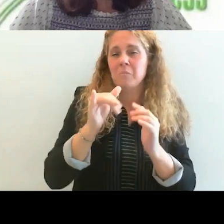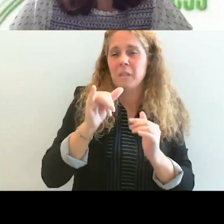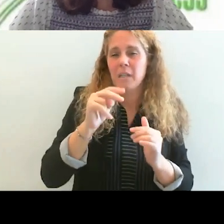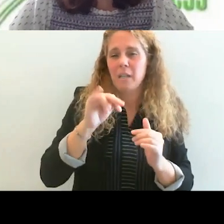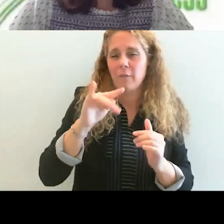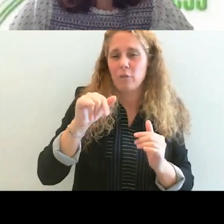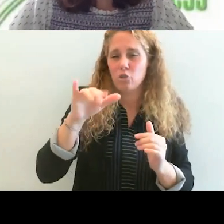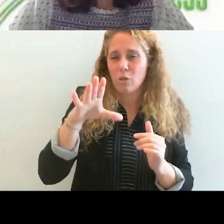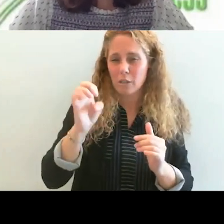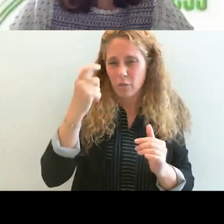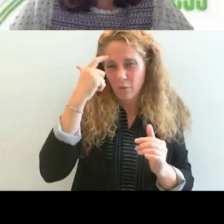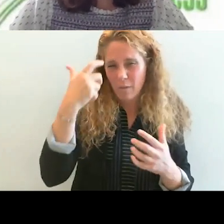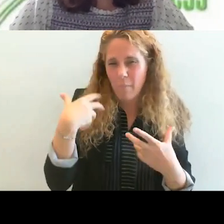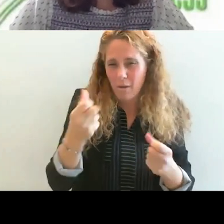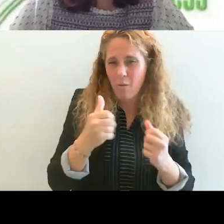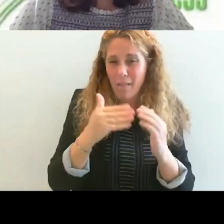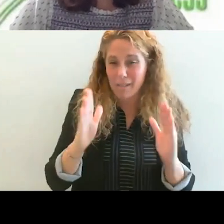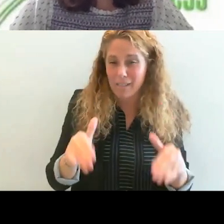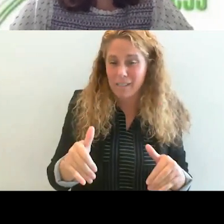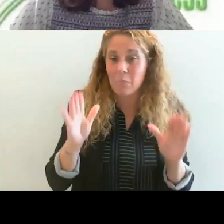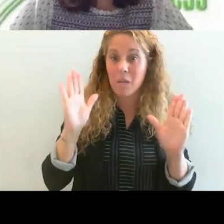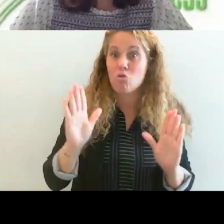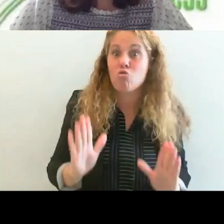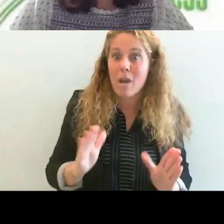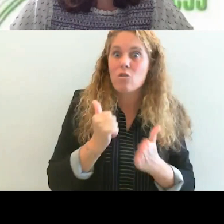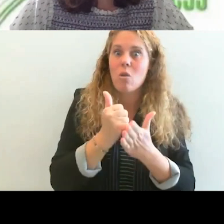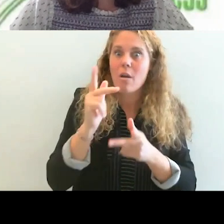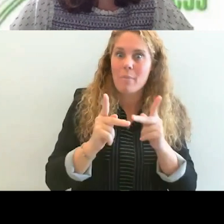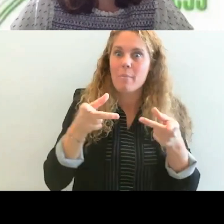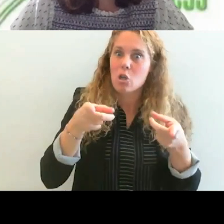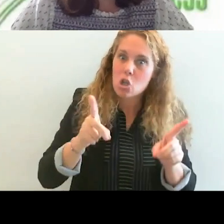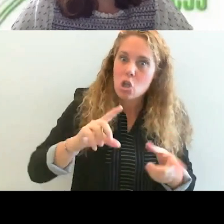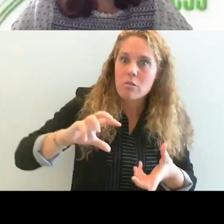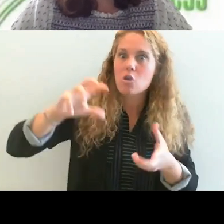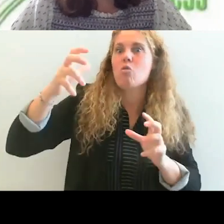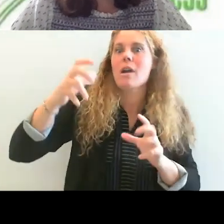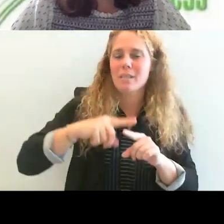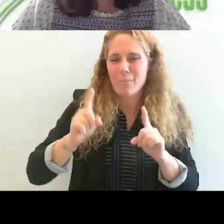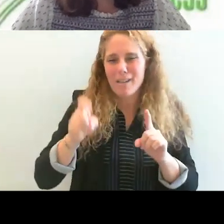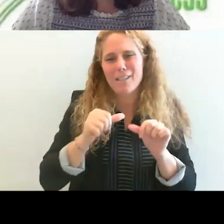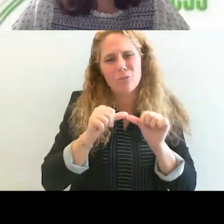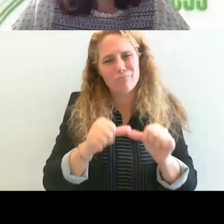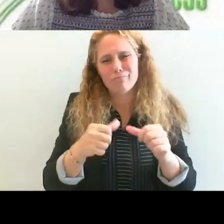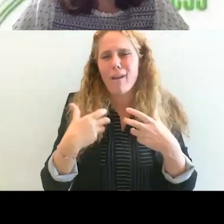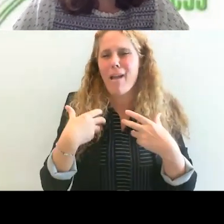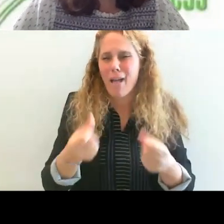IT IS GREAT WHEN WE CAN HELP PEOPLE IN CRISIS. WE NEED TO KEEP PEOPLE HEALTHY SO THAT OUR CRISIS SYSTEM IS NOT OVERBURDENED.